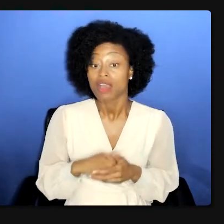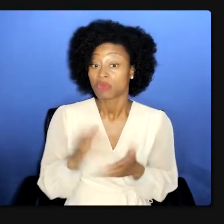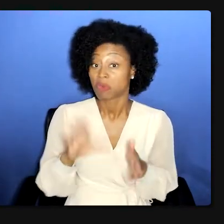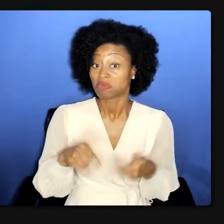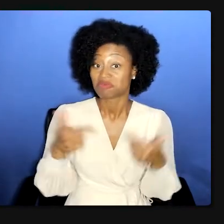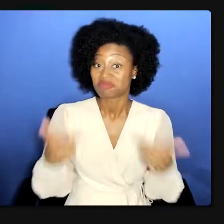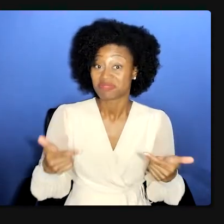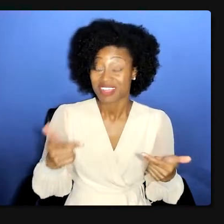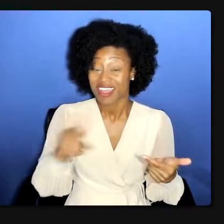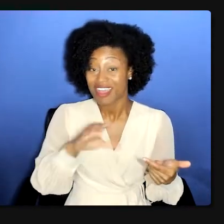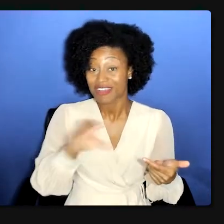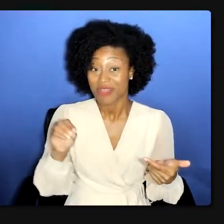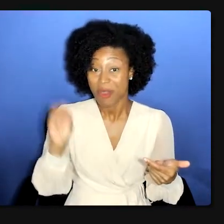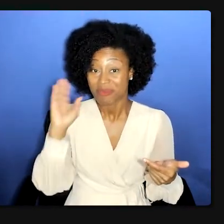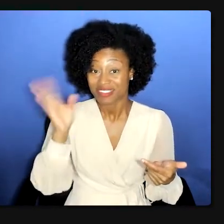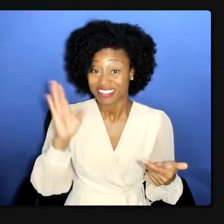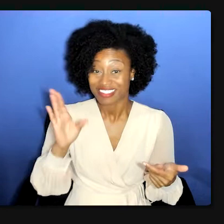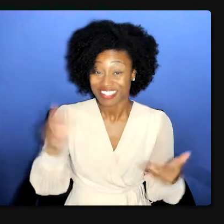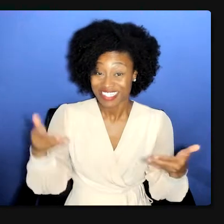for my co-presenters to introduce themselves.